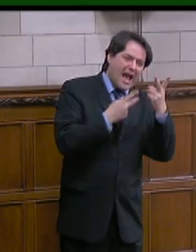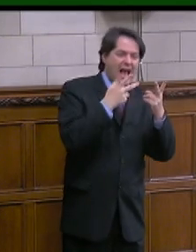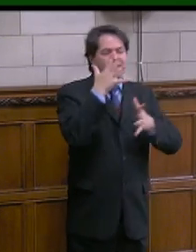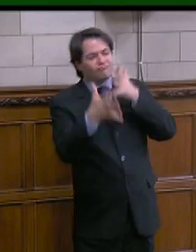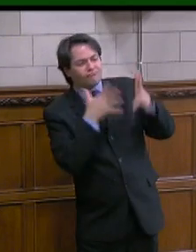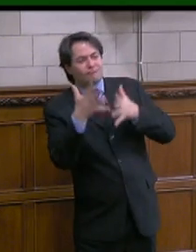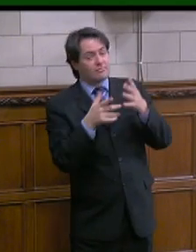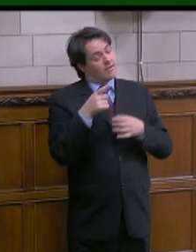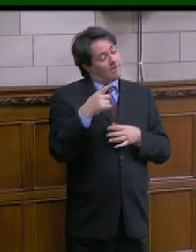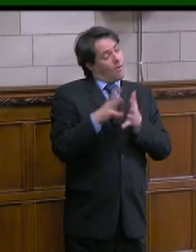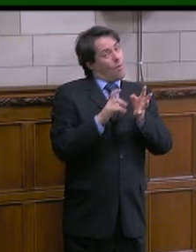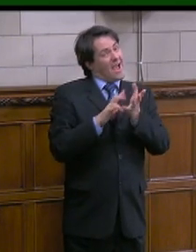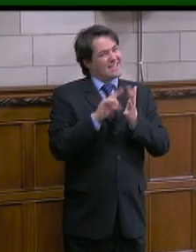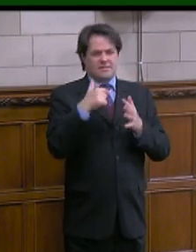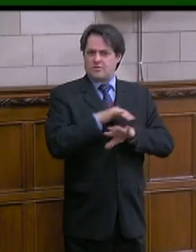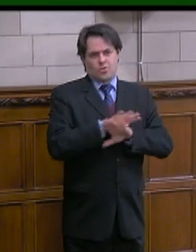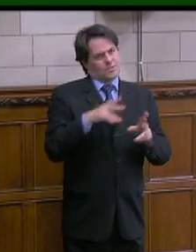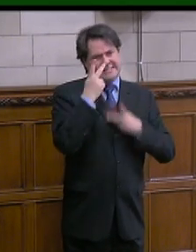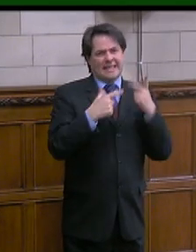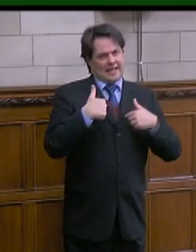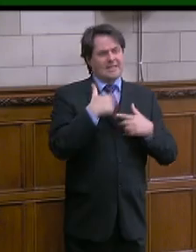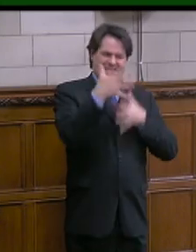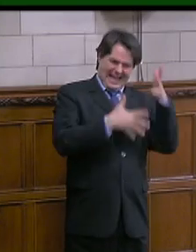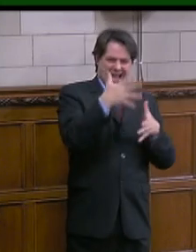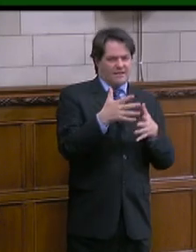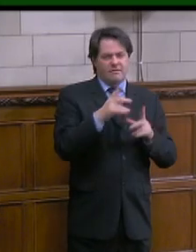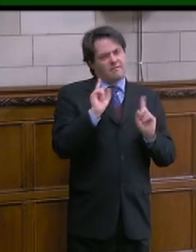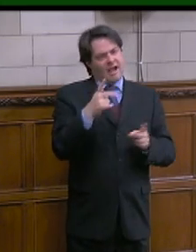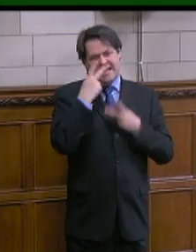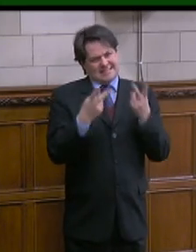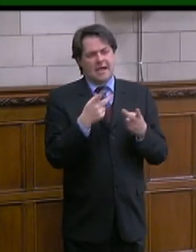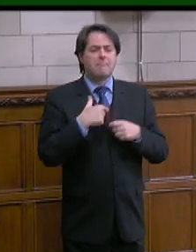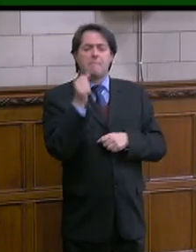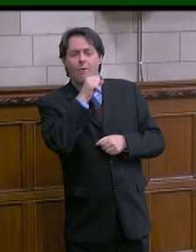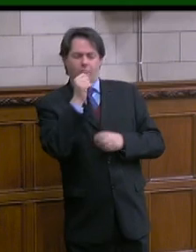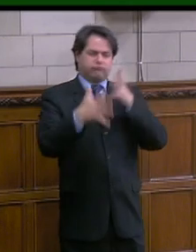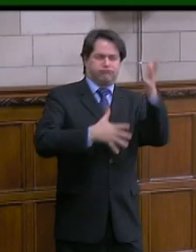Wayne assures me that he does not sing, because he cannot, but he signs along to pop songs.